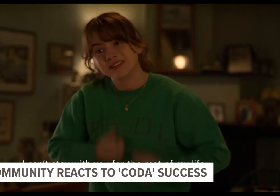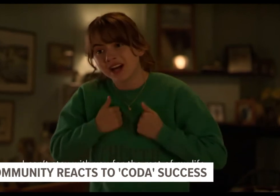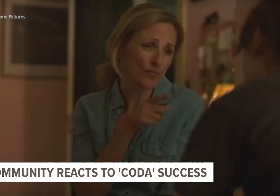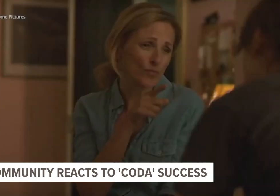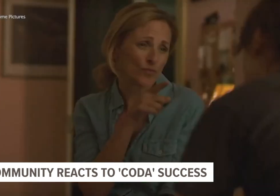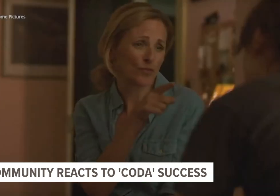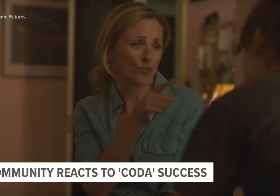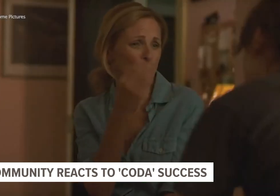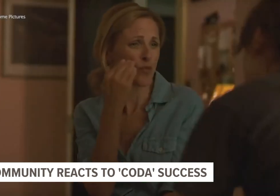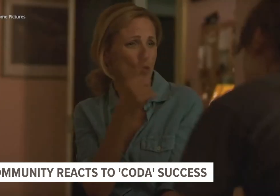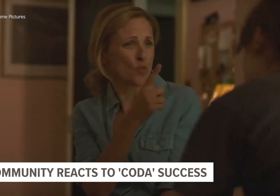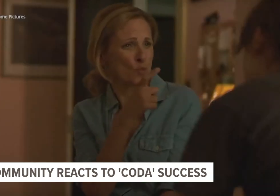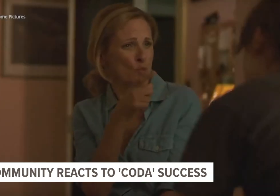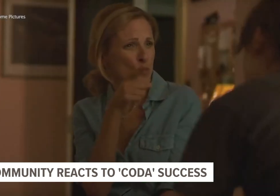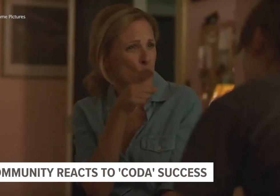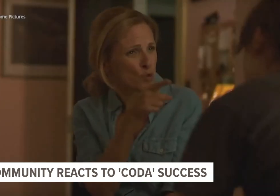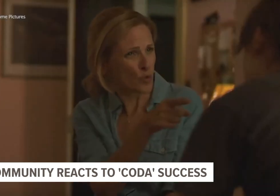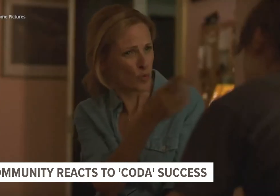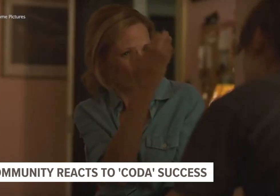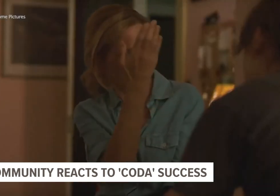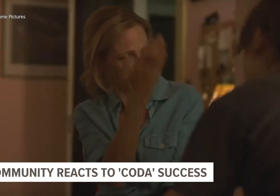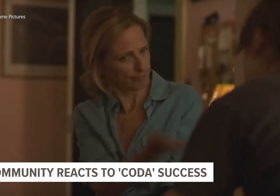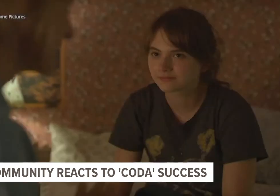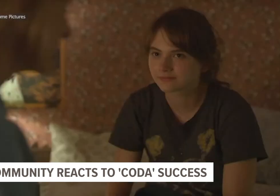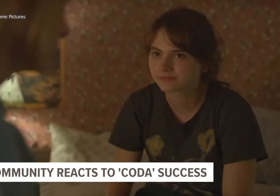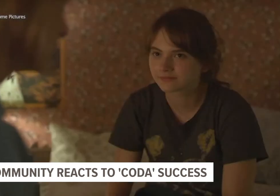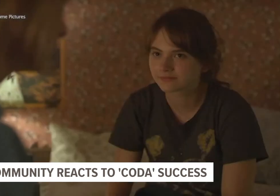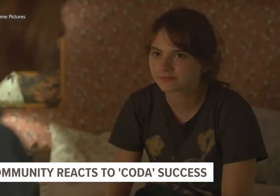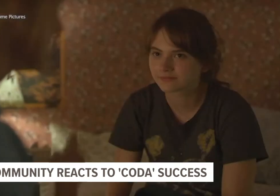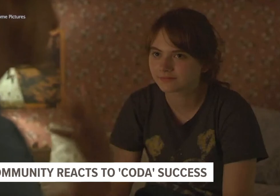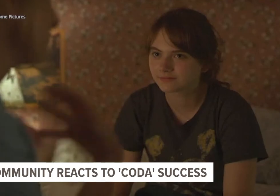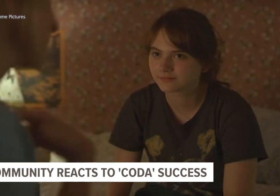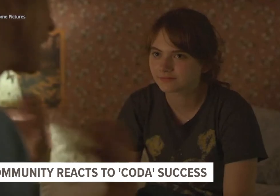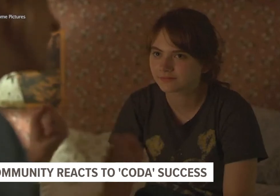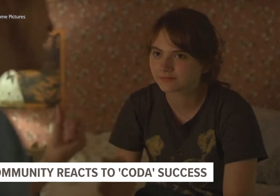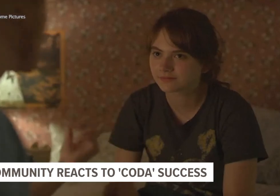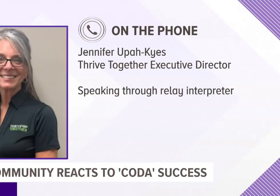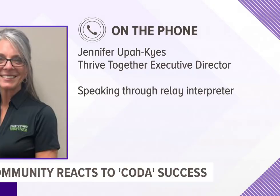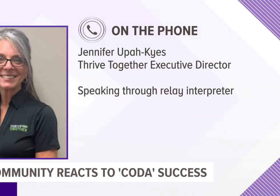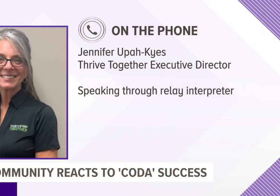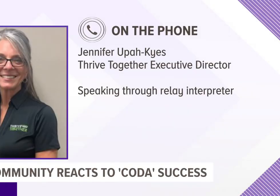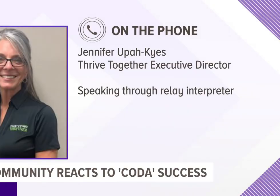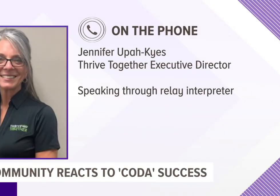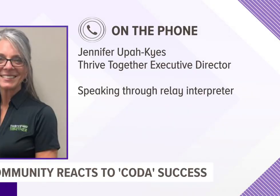to Oscar and Marlee Matlin. You know, they truly are showing.